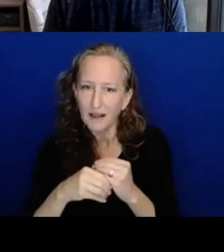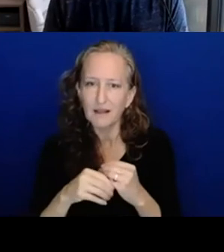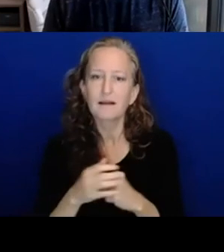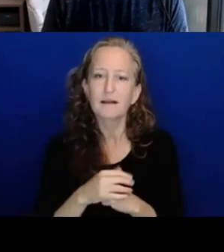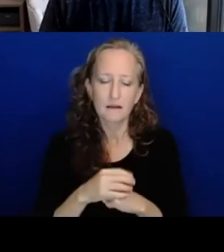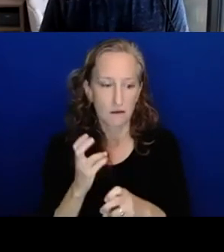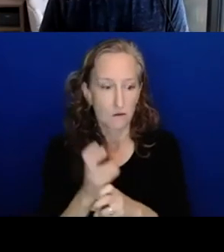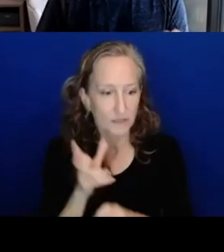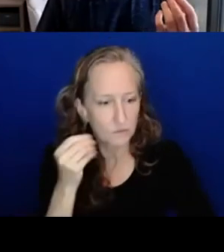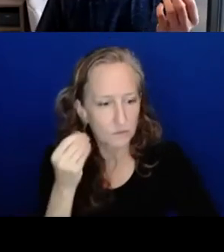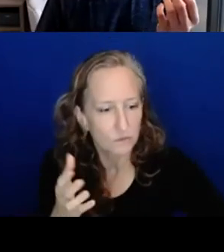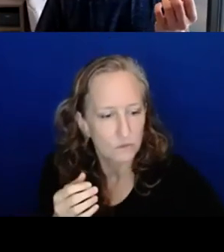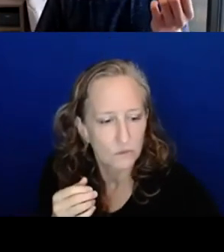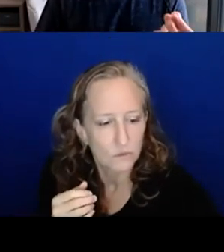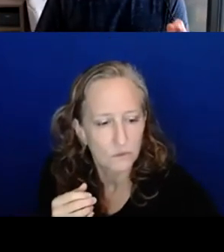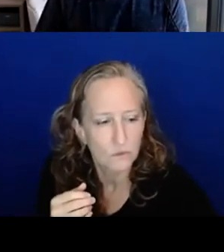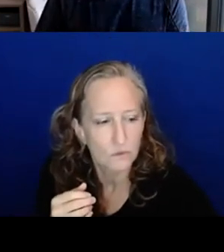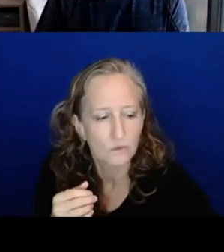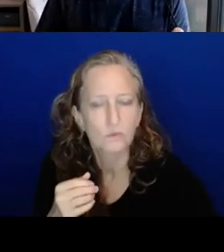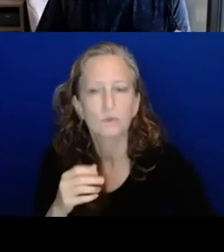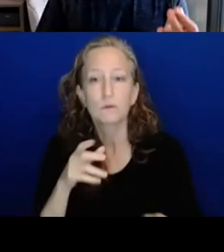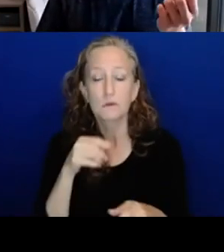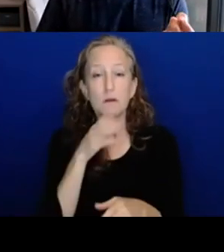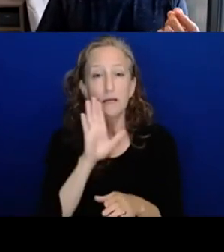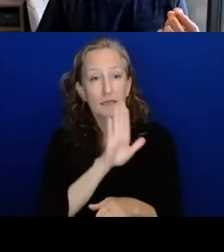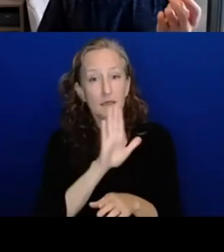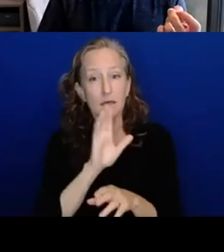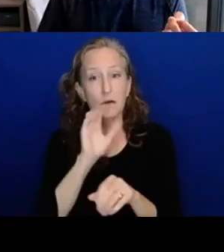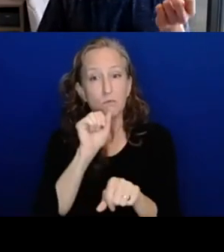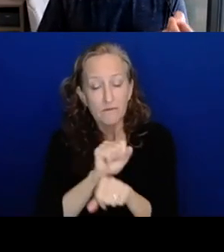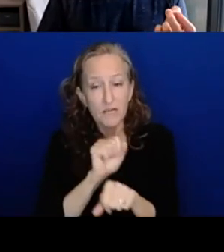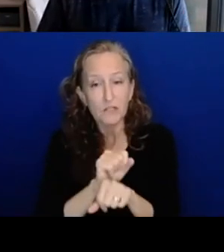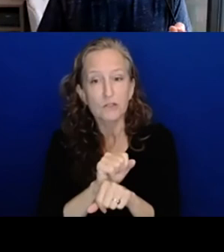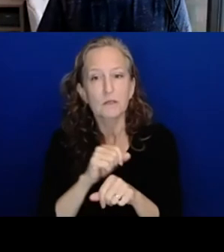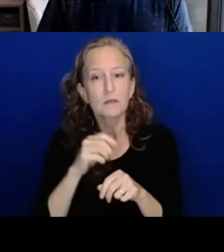I love supporting people. And in that profession, you care about how closely you actually understand